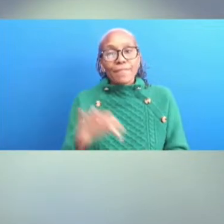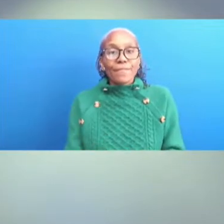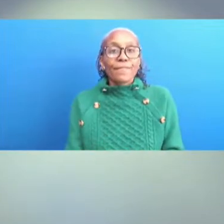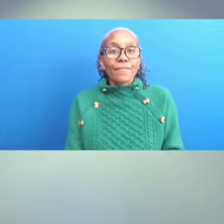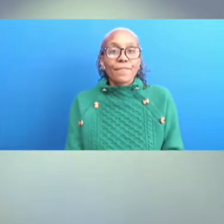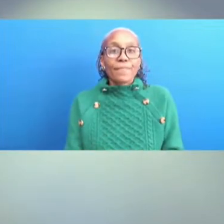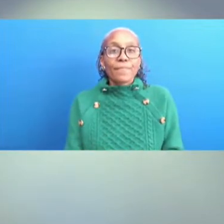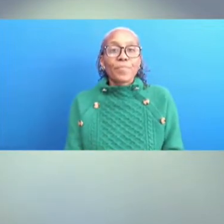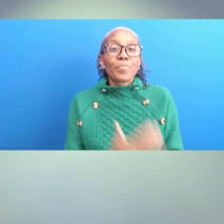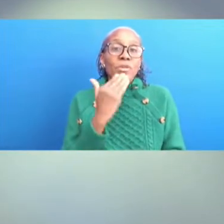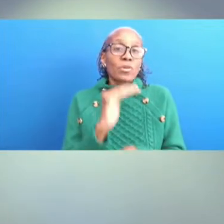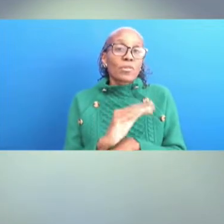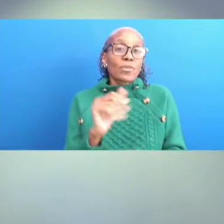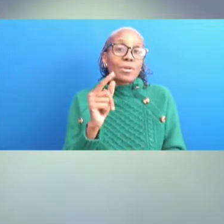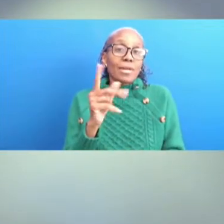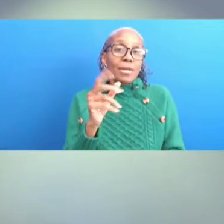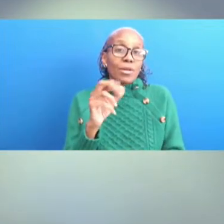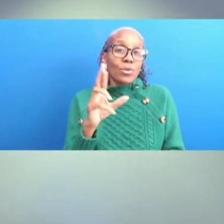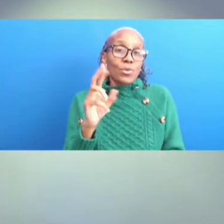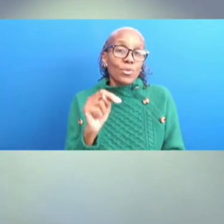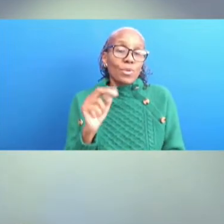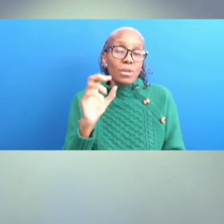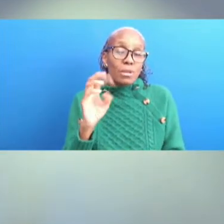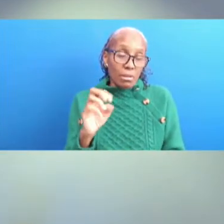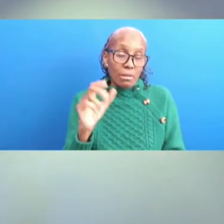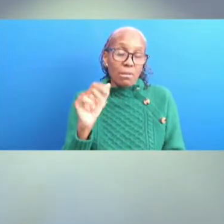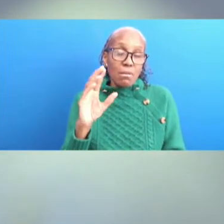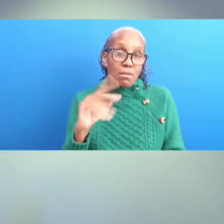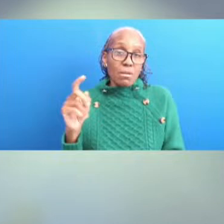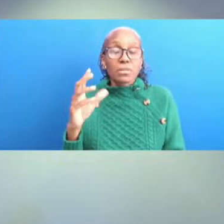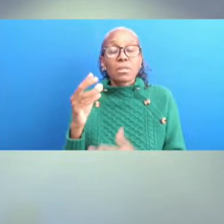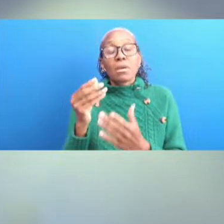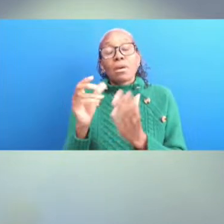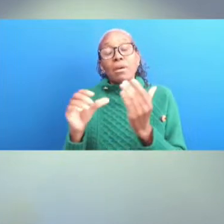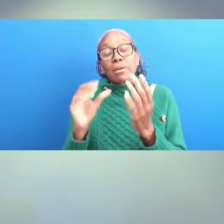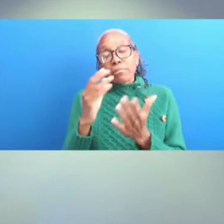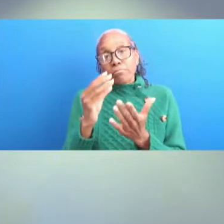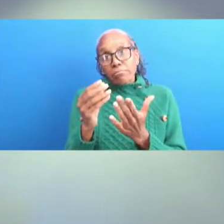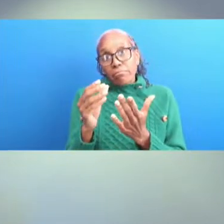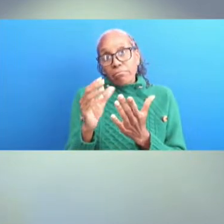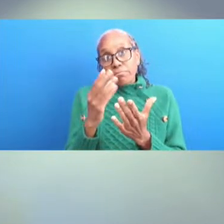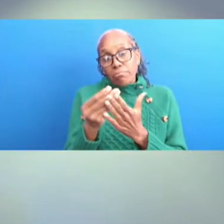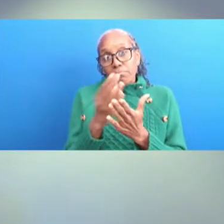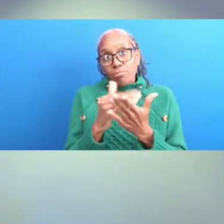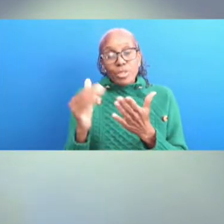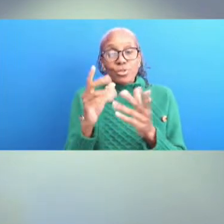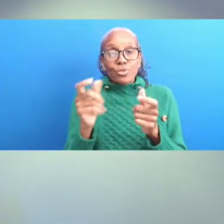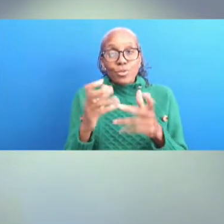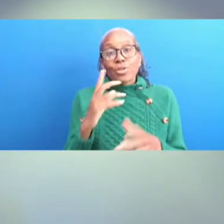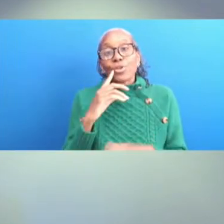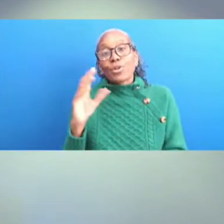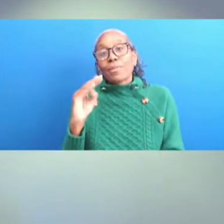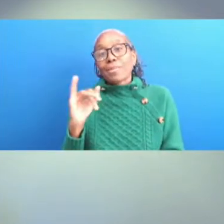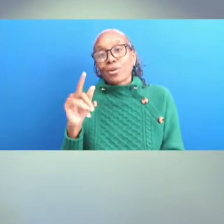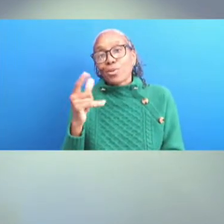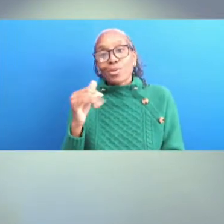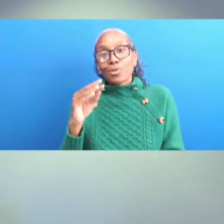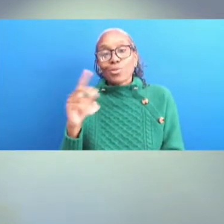OF STAFF YES. GOOD AFTERNOON. EDWIN COX COUNTY BUDGET DIRECTOR.